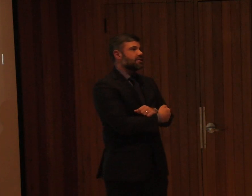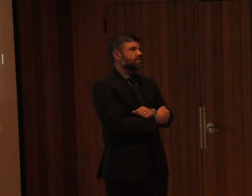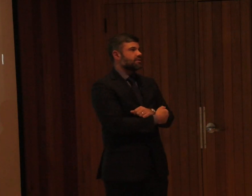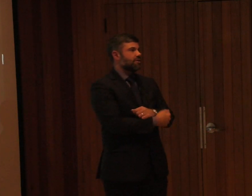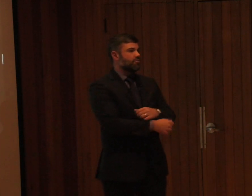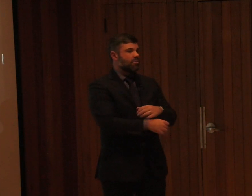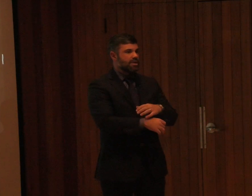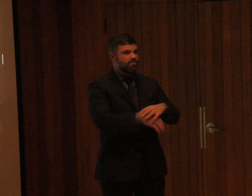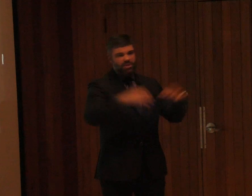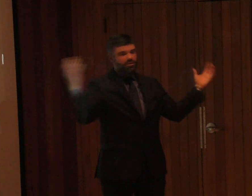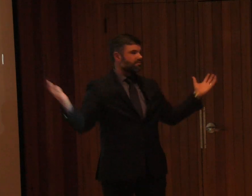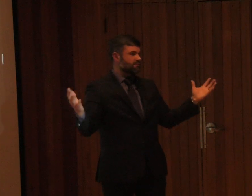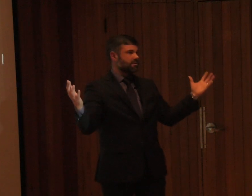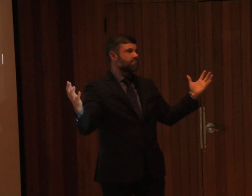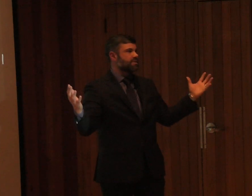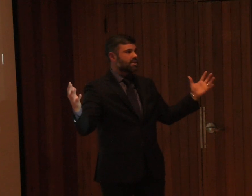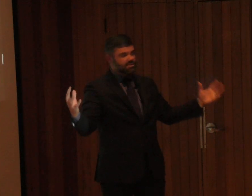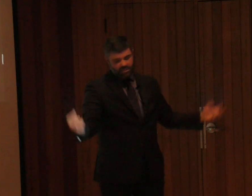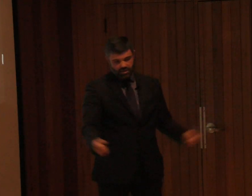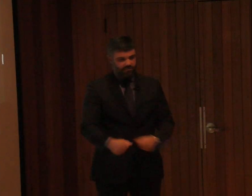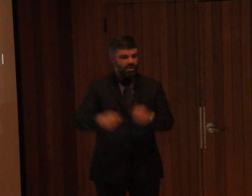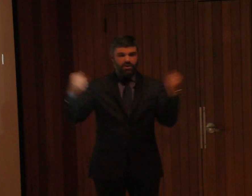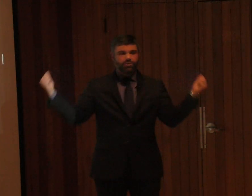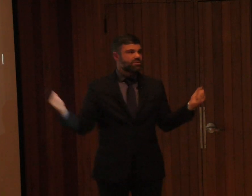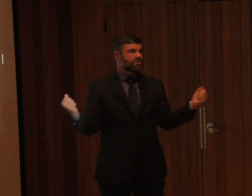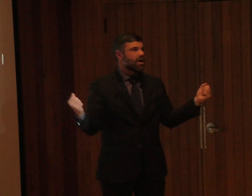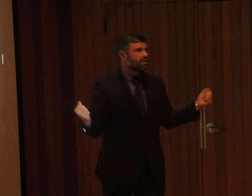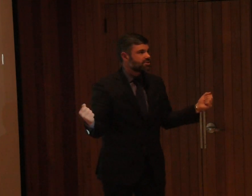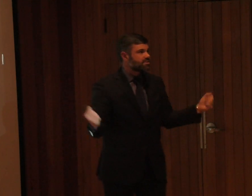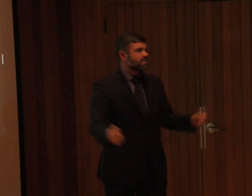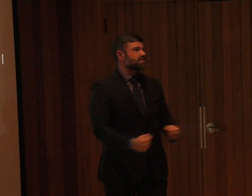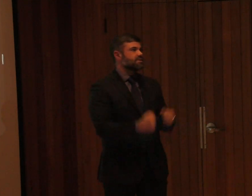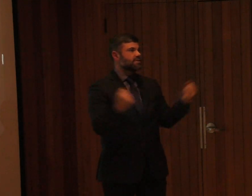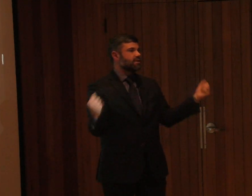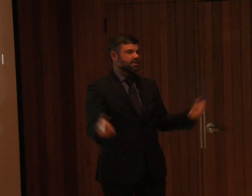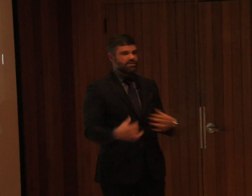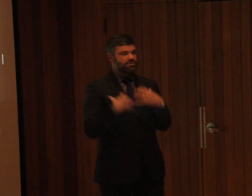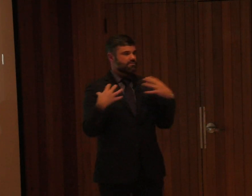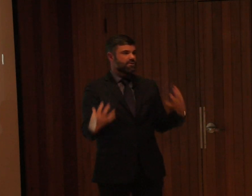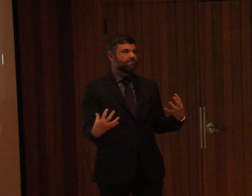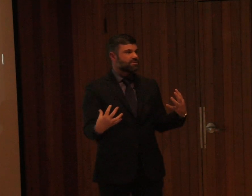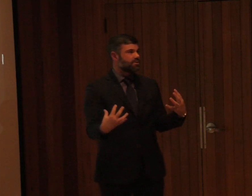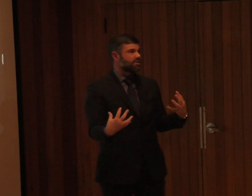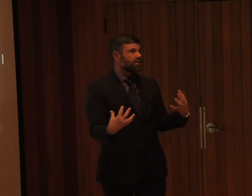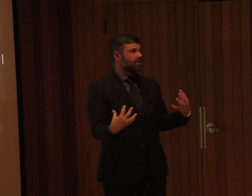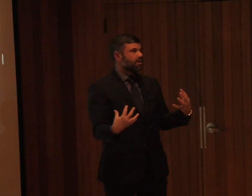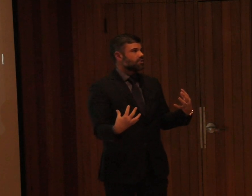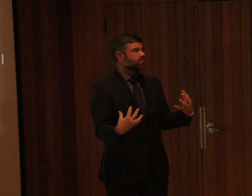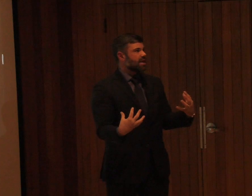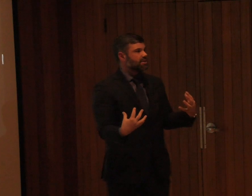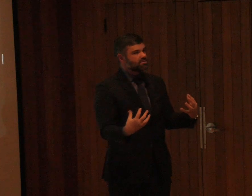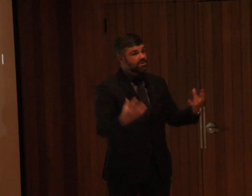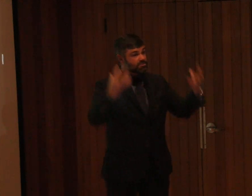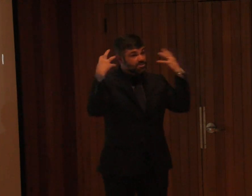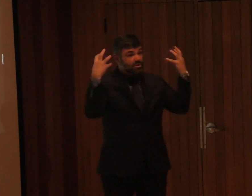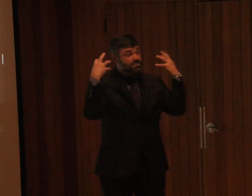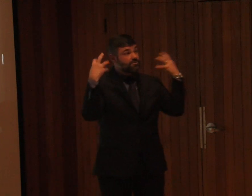in the middle of things and loses consciousness and things like that, so it's a very physically traumatic experience, but it's also